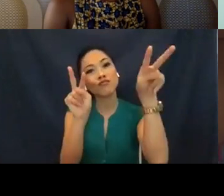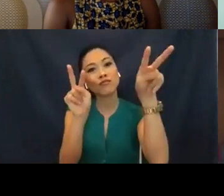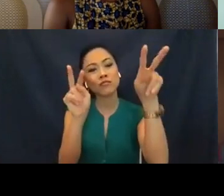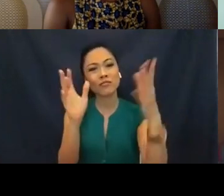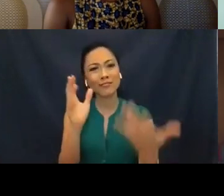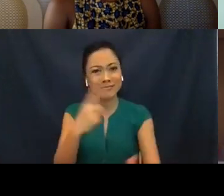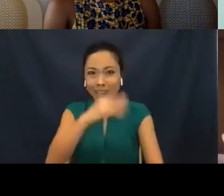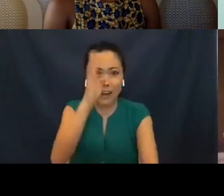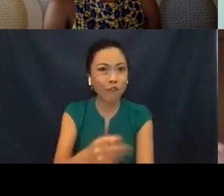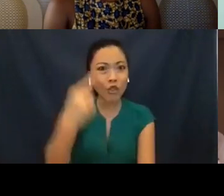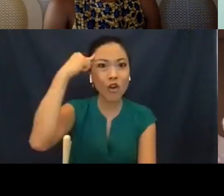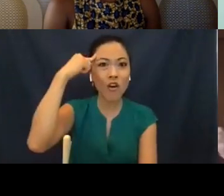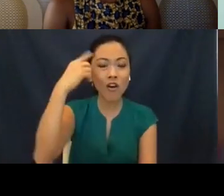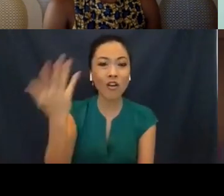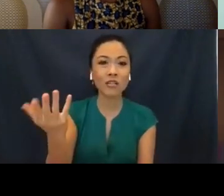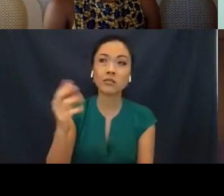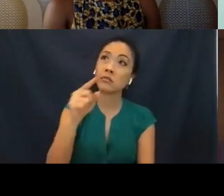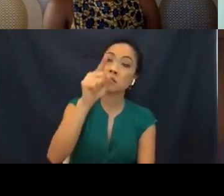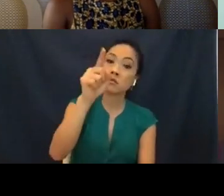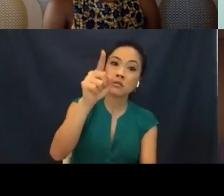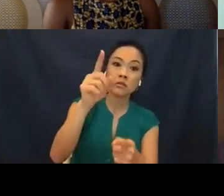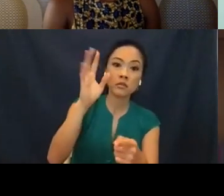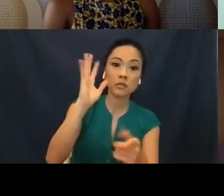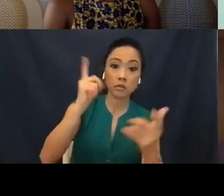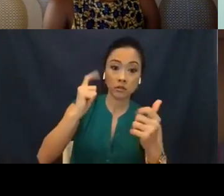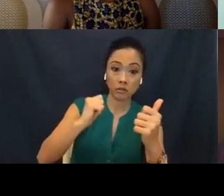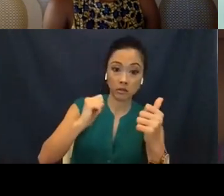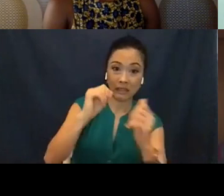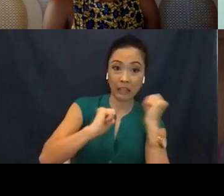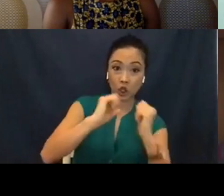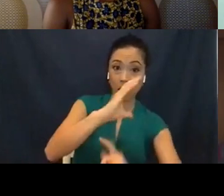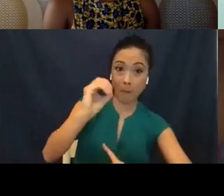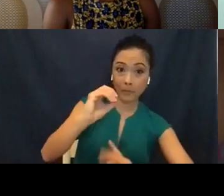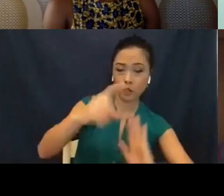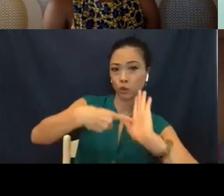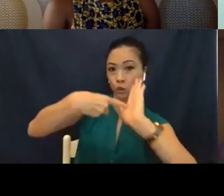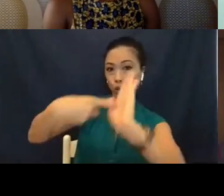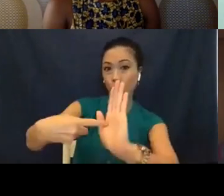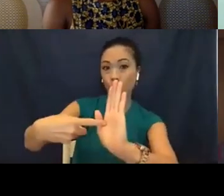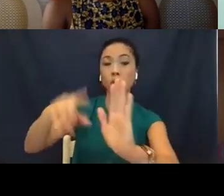of the film and they are going to have live musicians performing the music and the audience